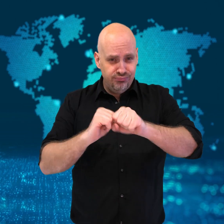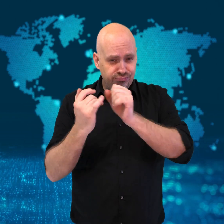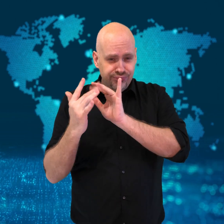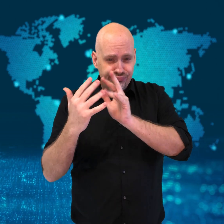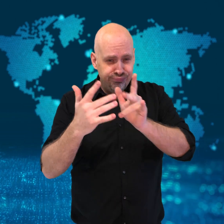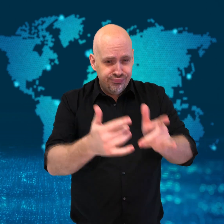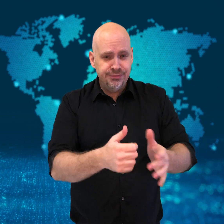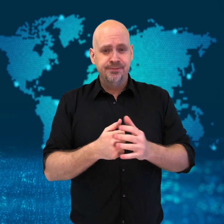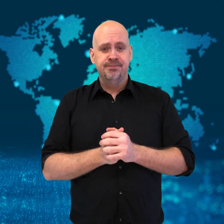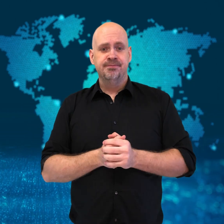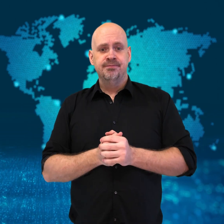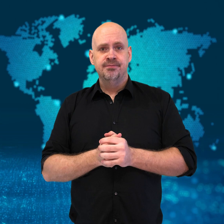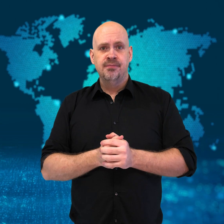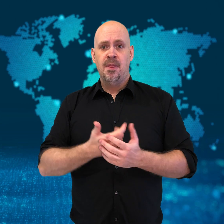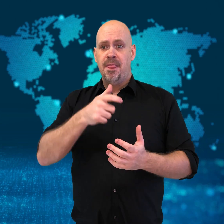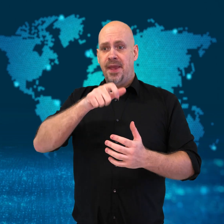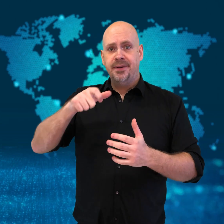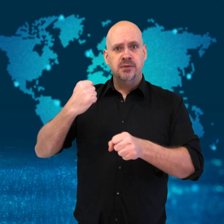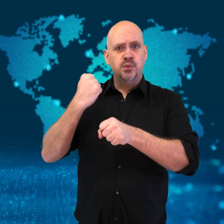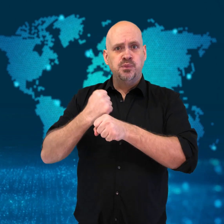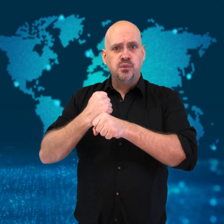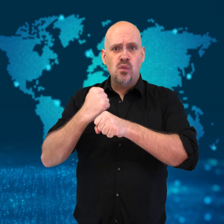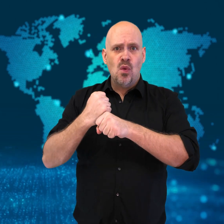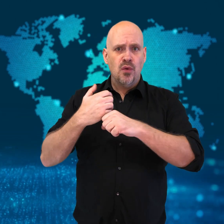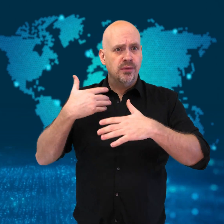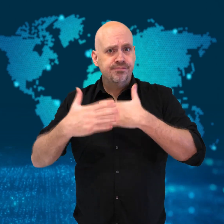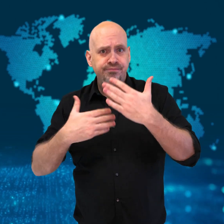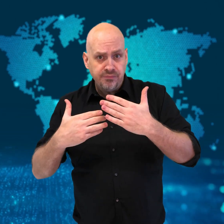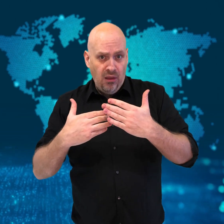connected thirteen villages.